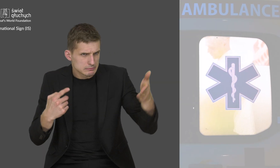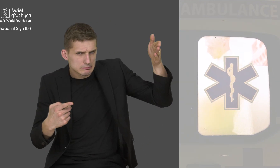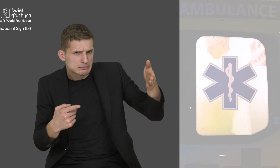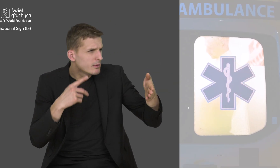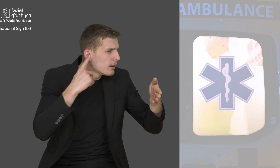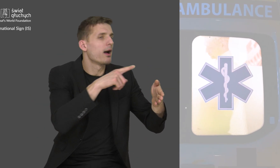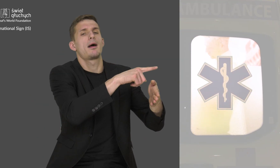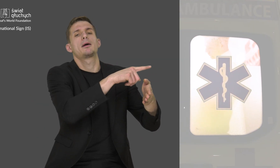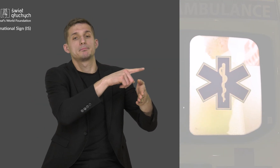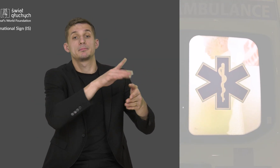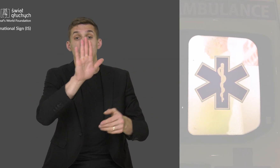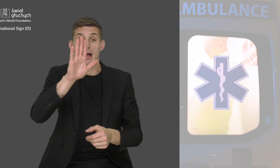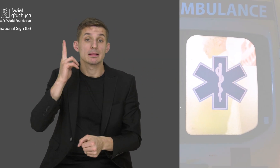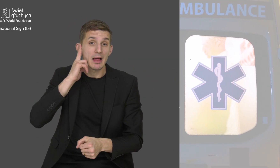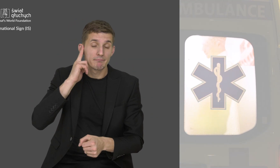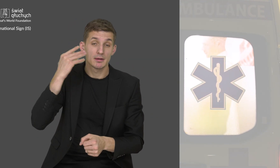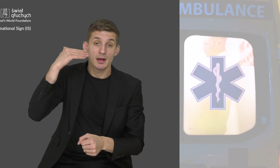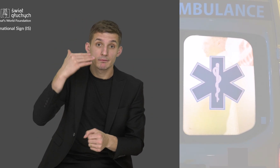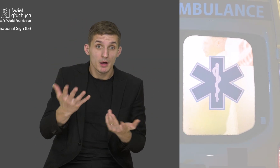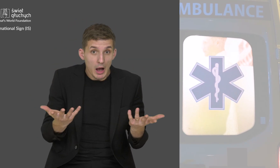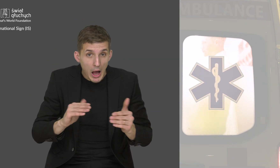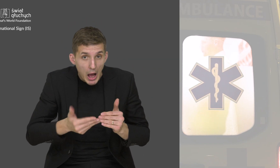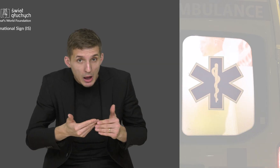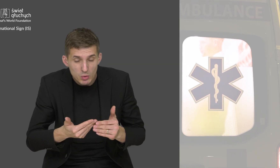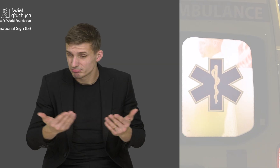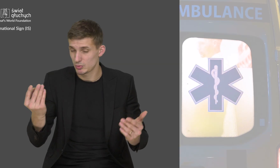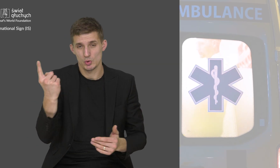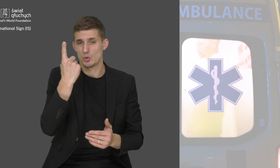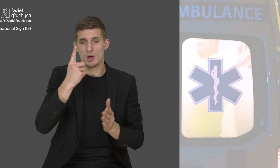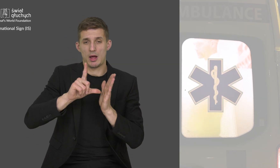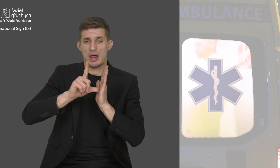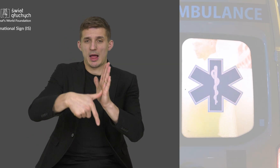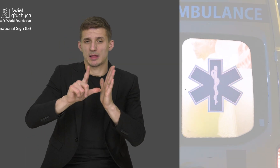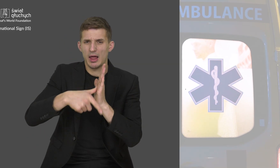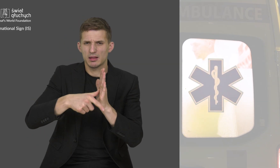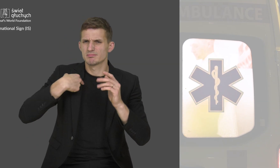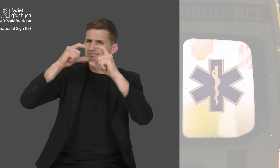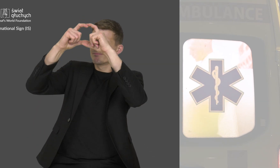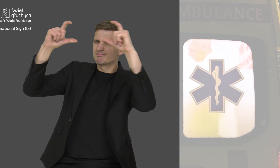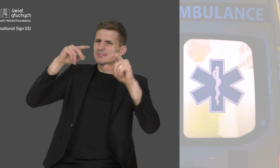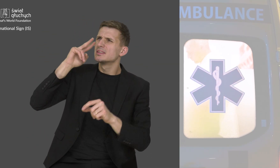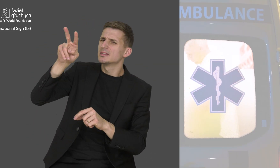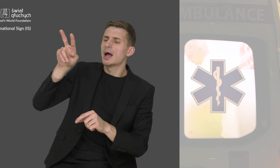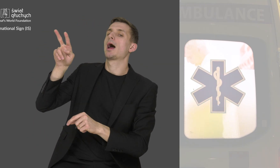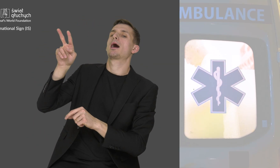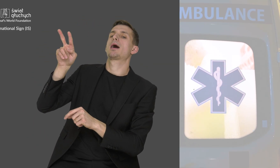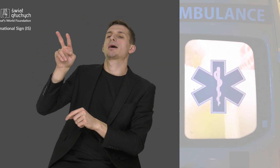meaning they will react later— pulling over or stopping a few seconds behind everyone else.